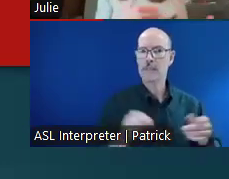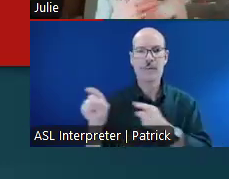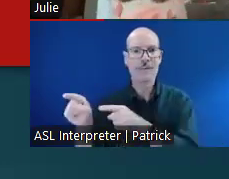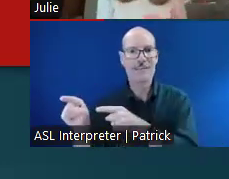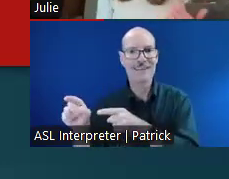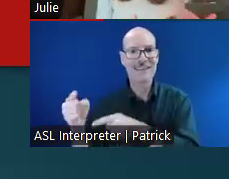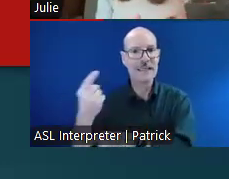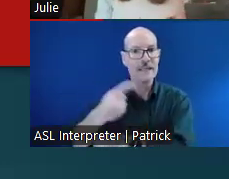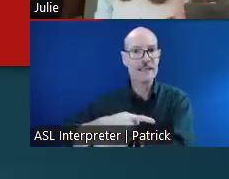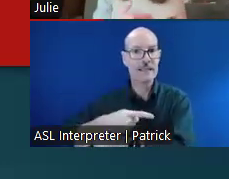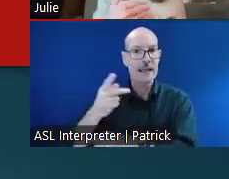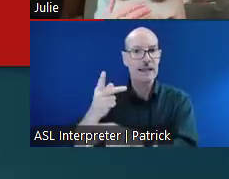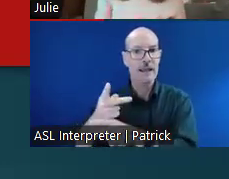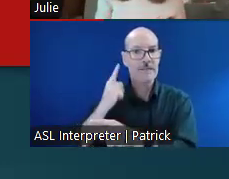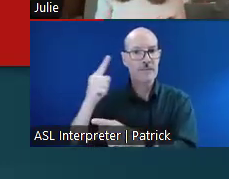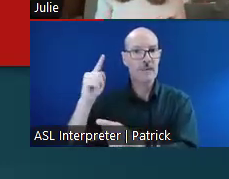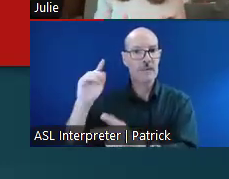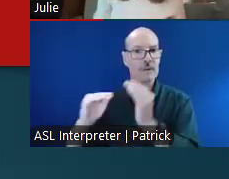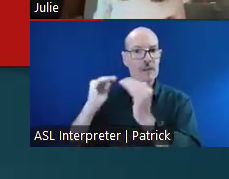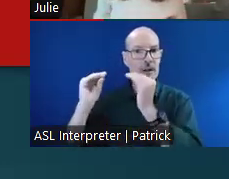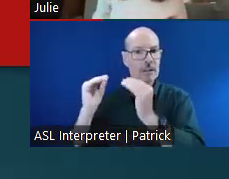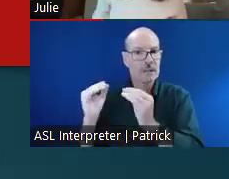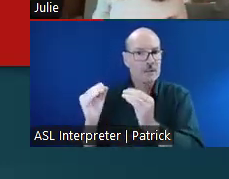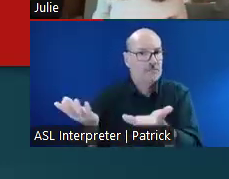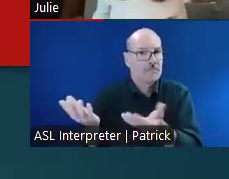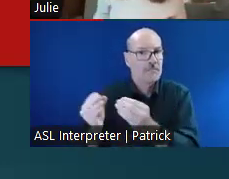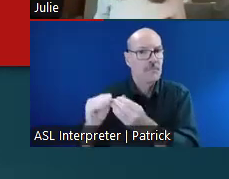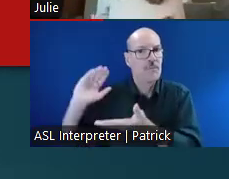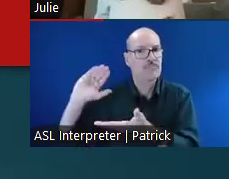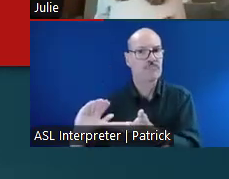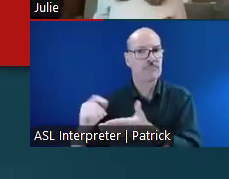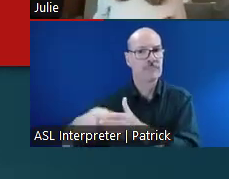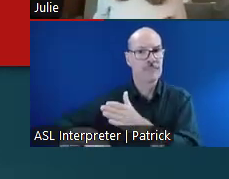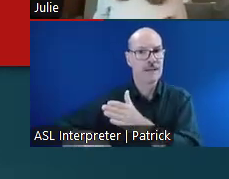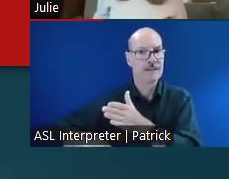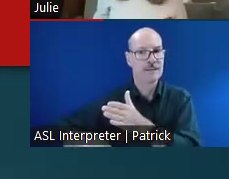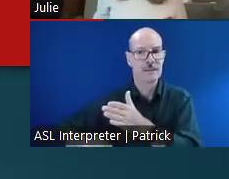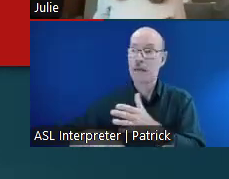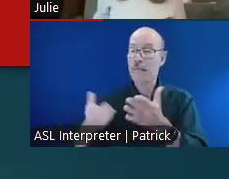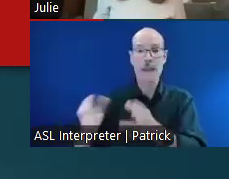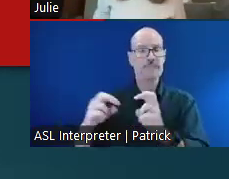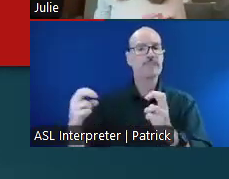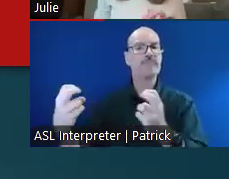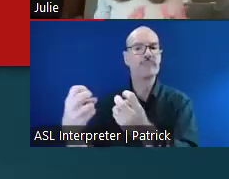They have your loved ones stay in a facility where they have various activities, they are given meals and they get to socialize.